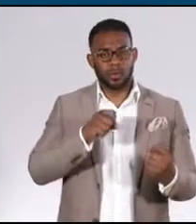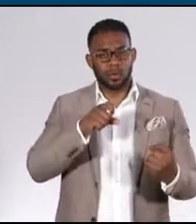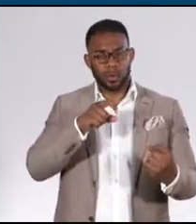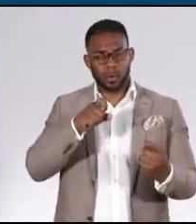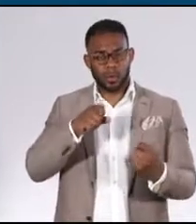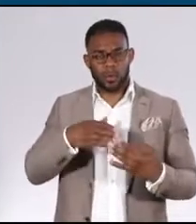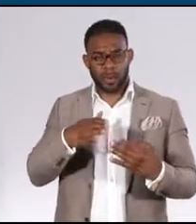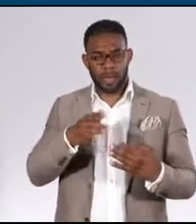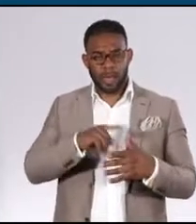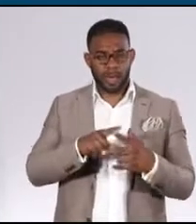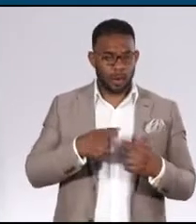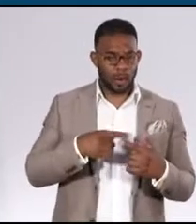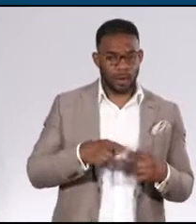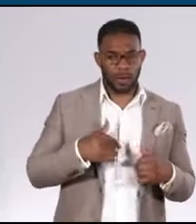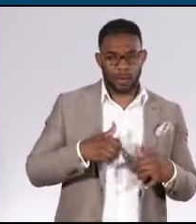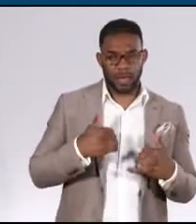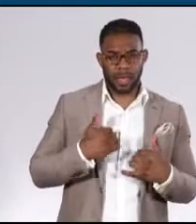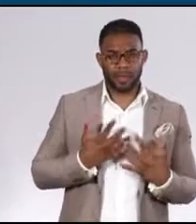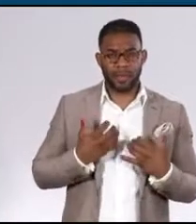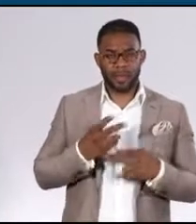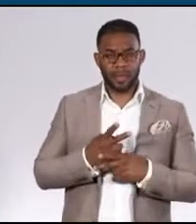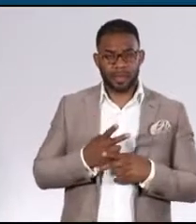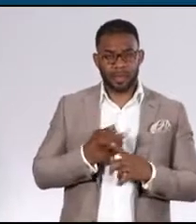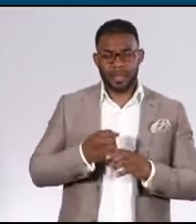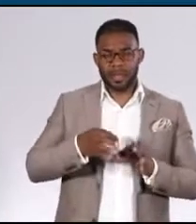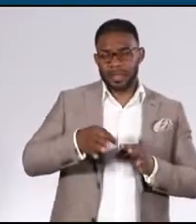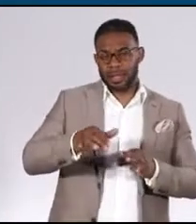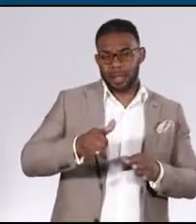uh and Or could we uh have health care centers like a community health care worker?